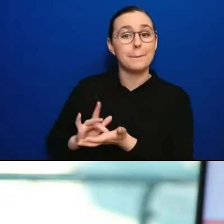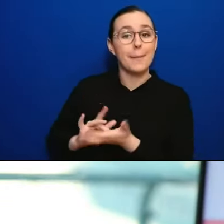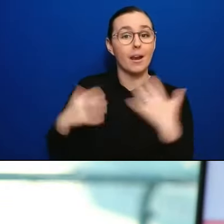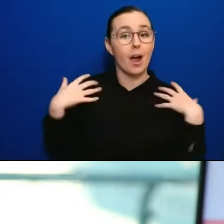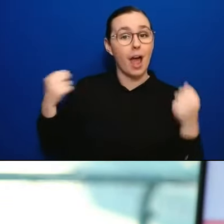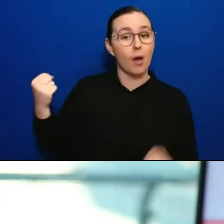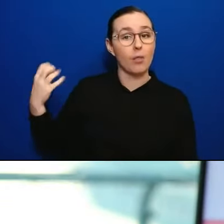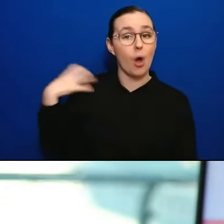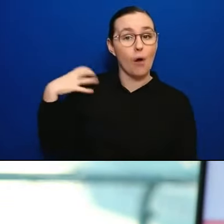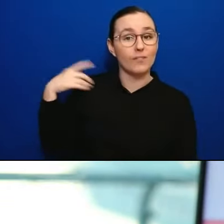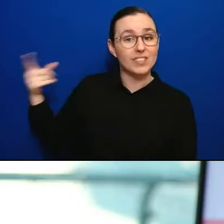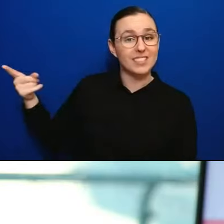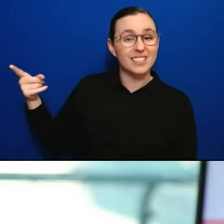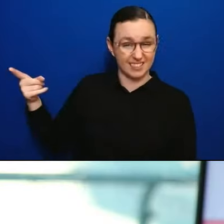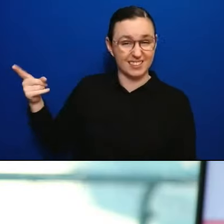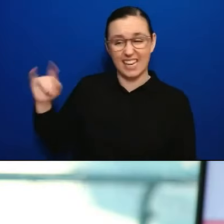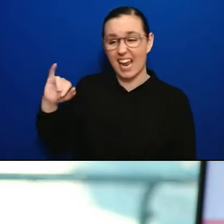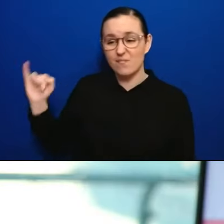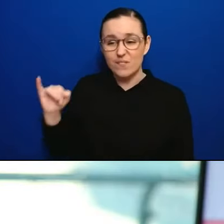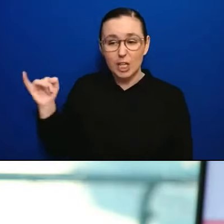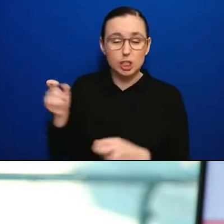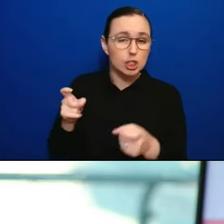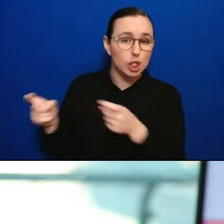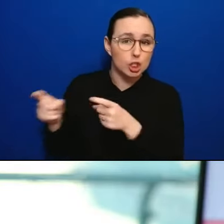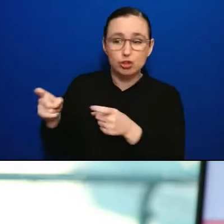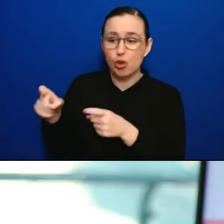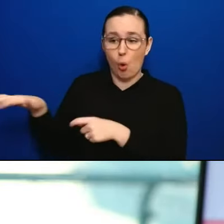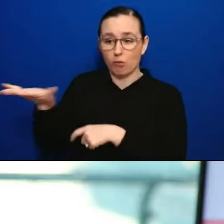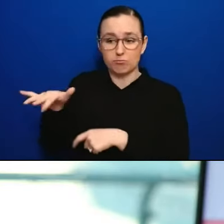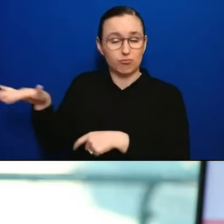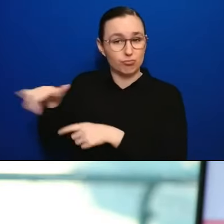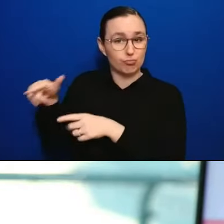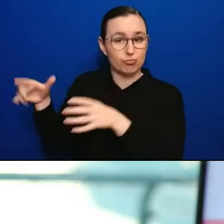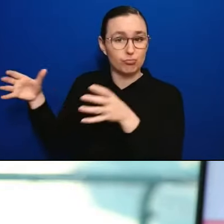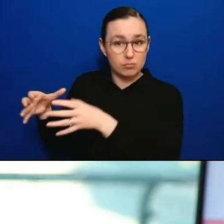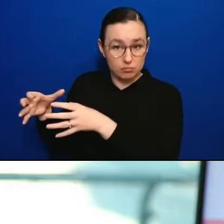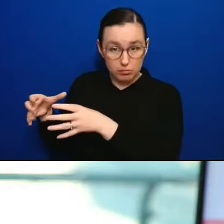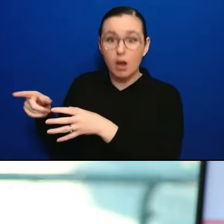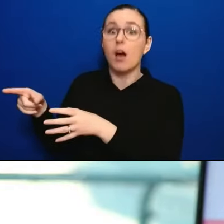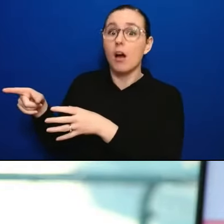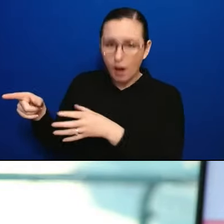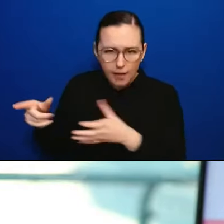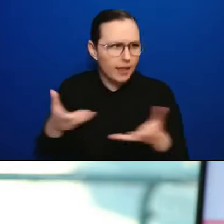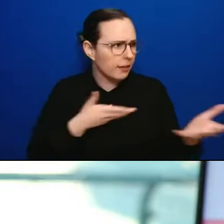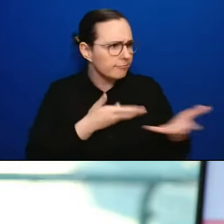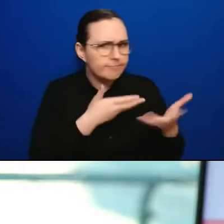of the outbreak and there are a number of different factors that medical health officers